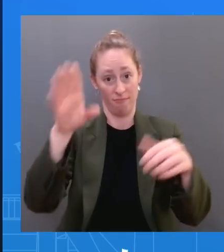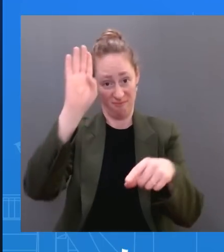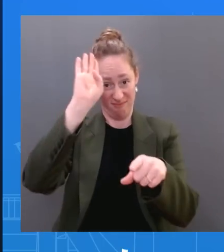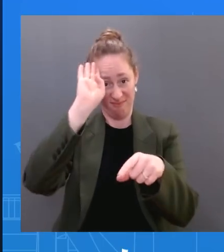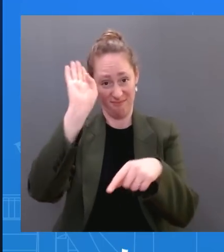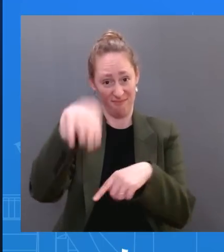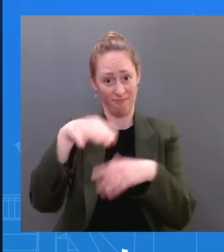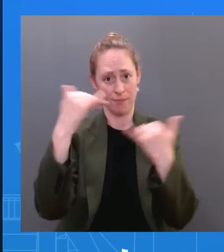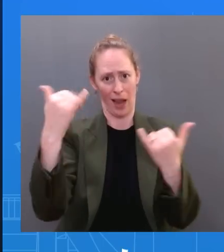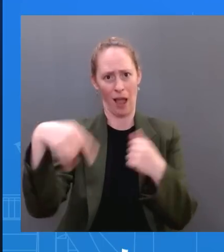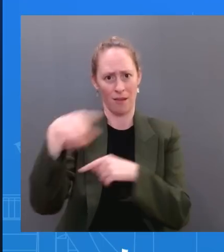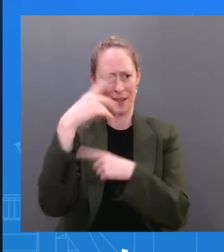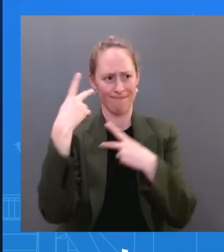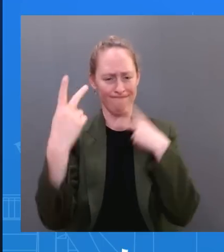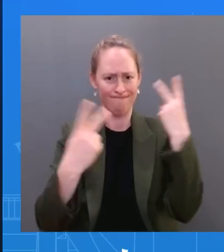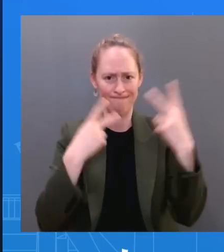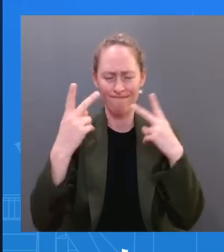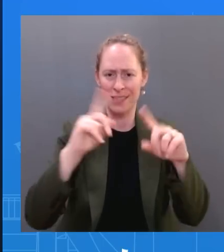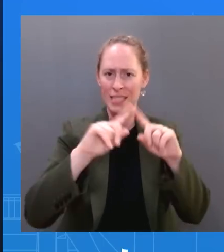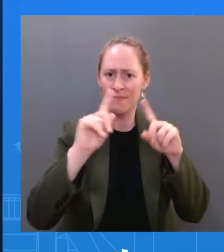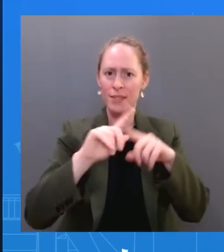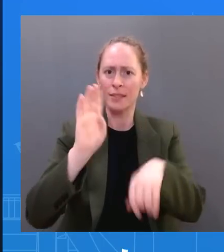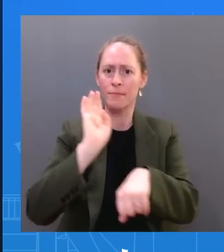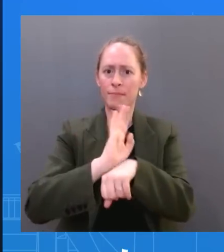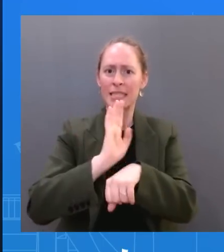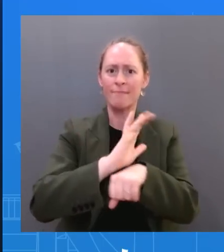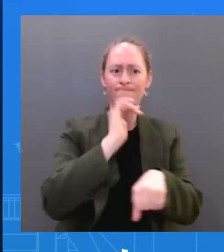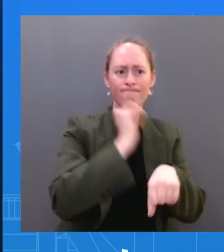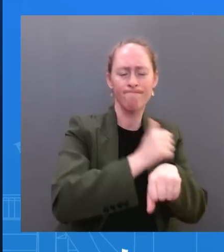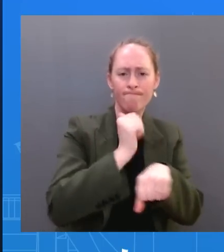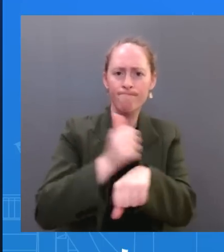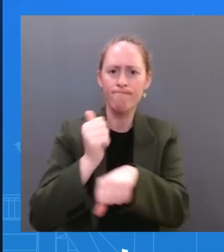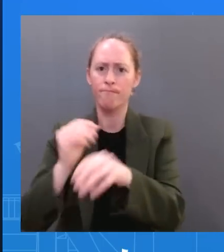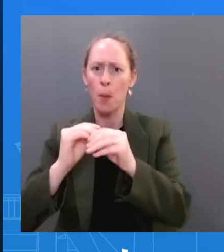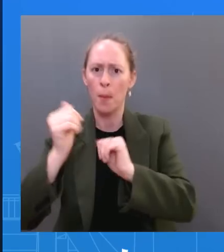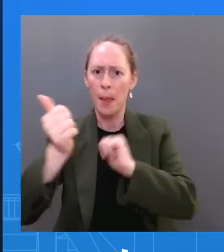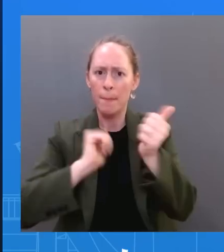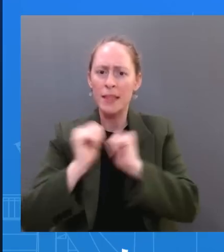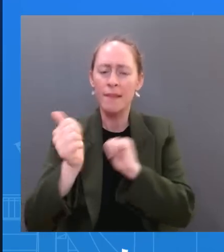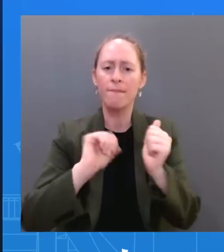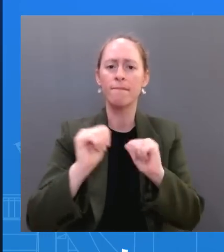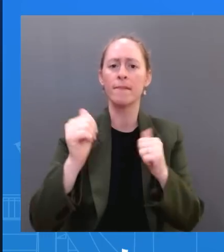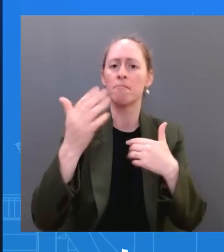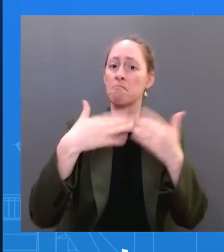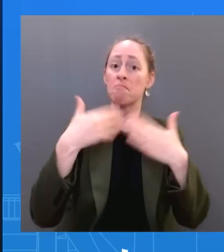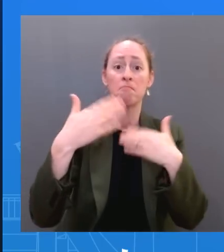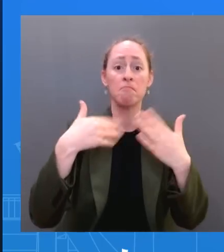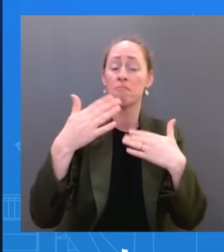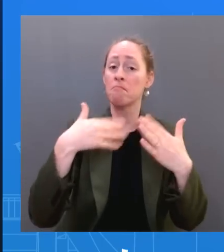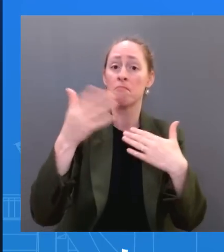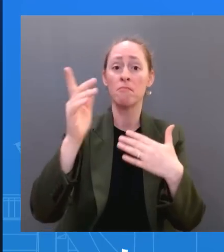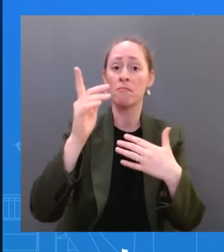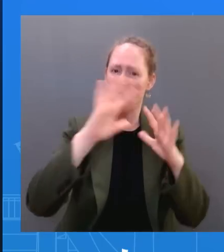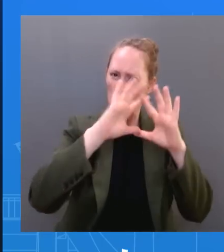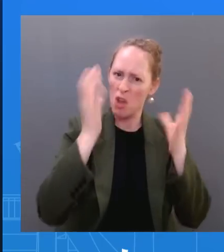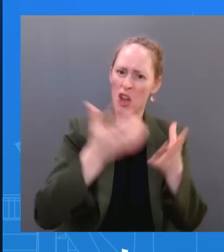in the Middle East. The Middle East is deeply interwoven with the rest of the world. And if we can act now to create a more peaceful